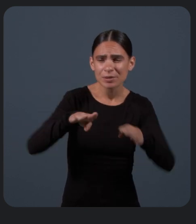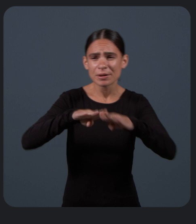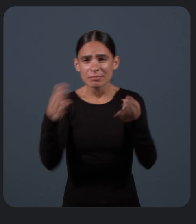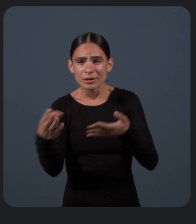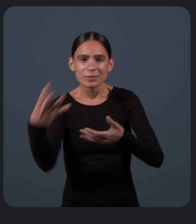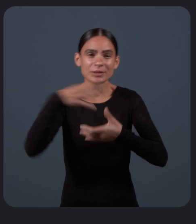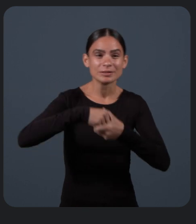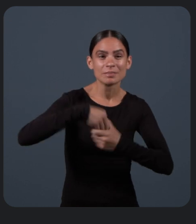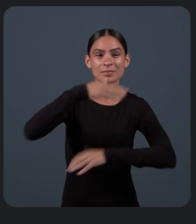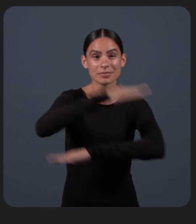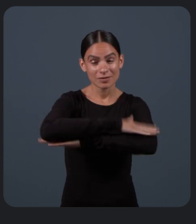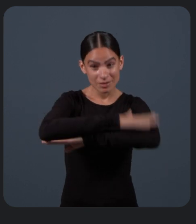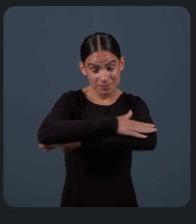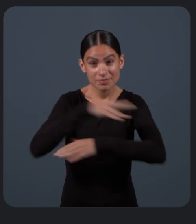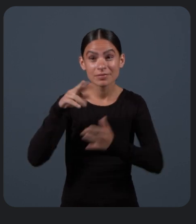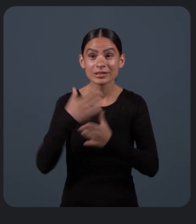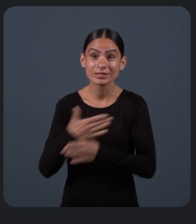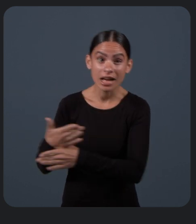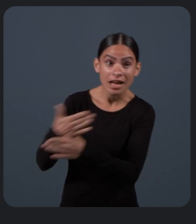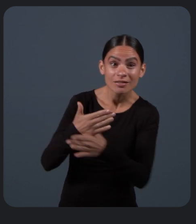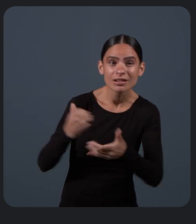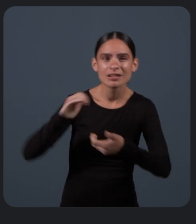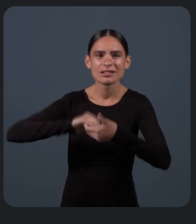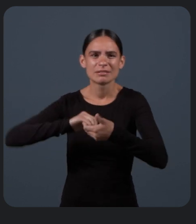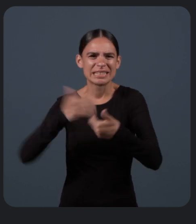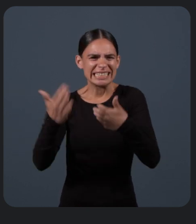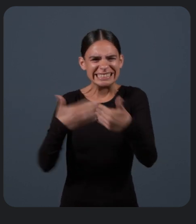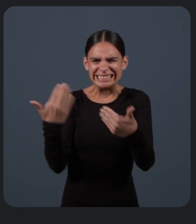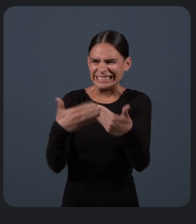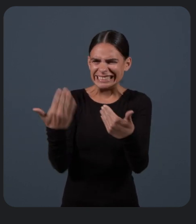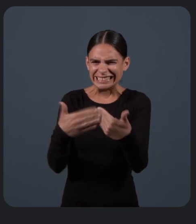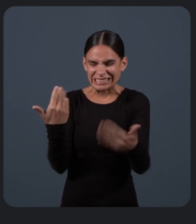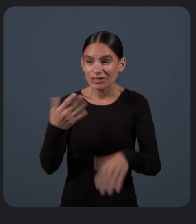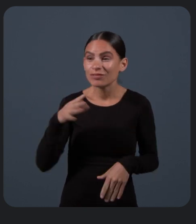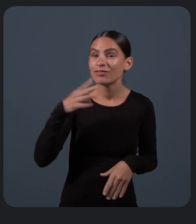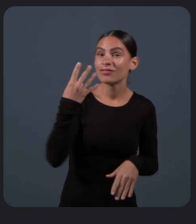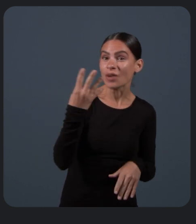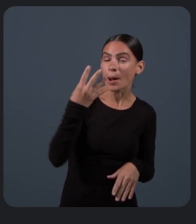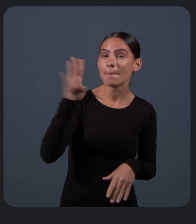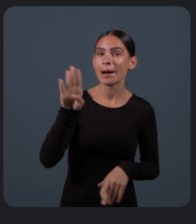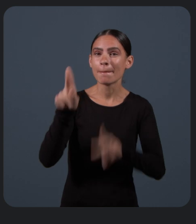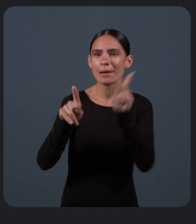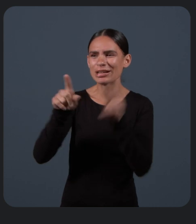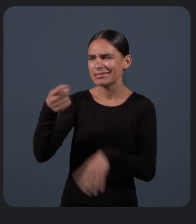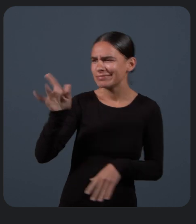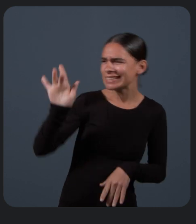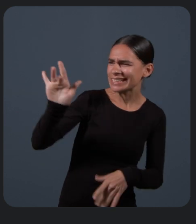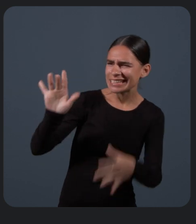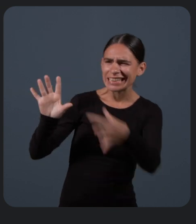makes sharing and collaboration easy with over 4 billion people just a link away.